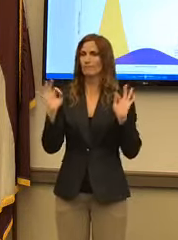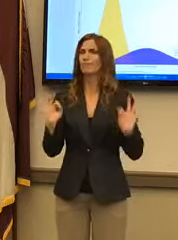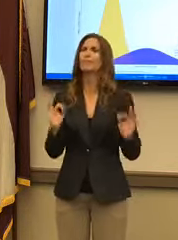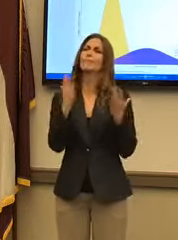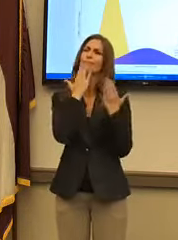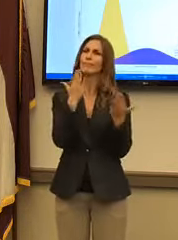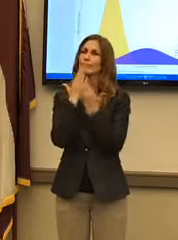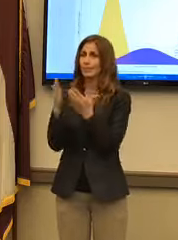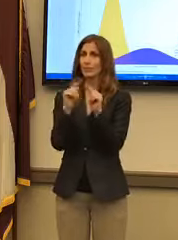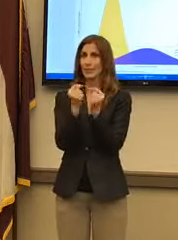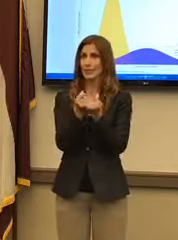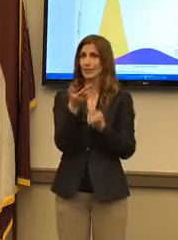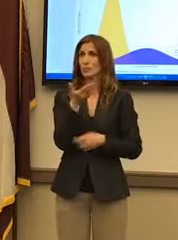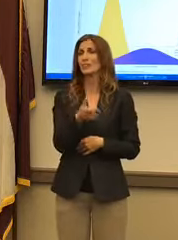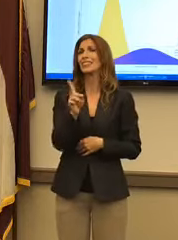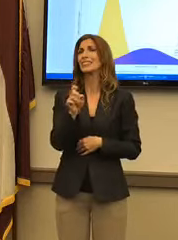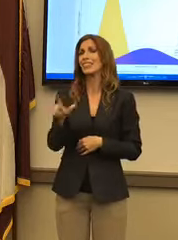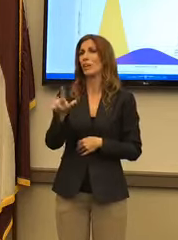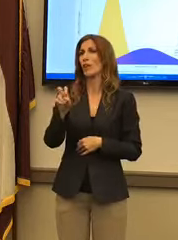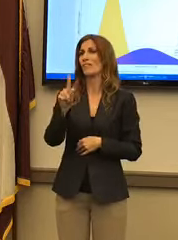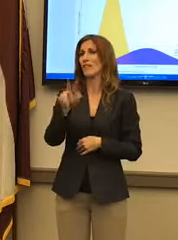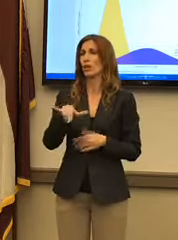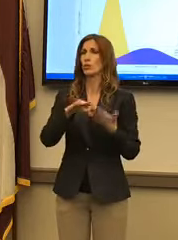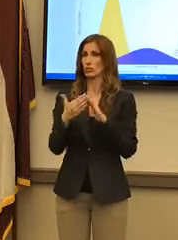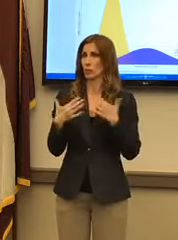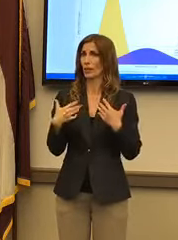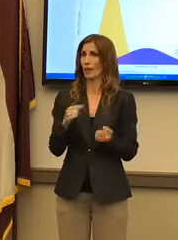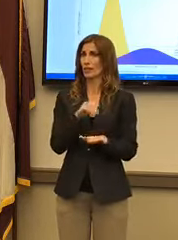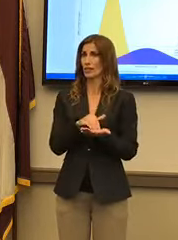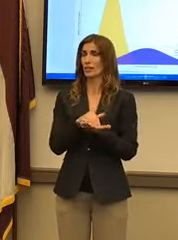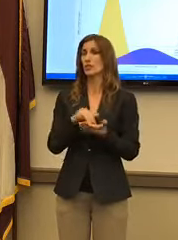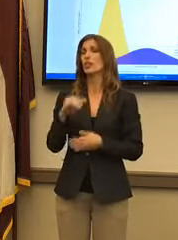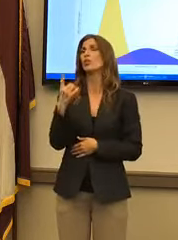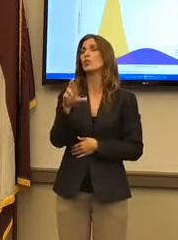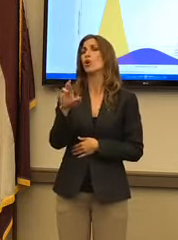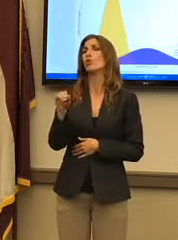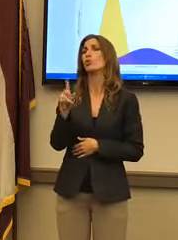team at the Delaware Valley Community Health Center Dr. Julia DeJoseph VP